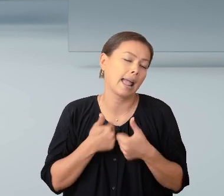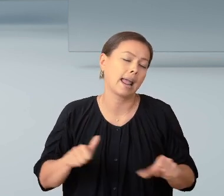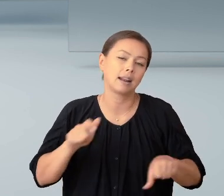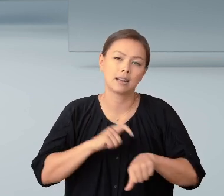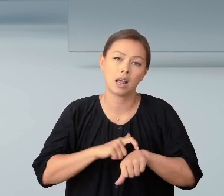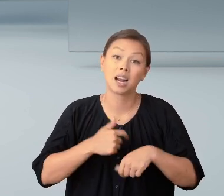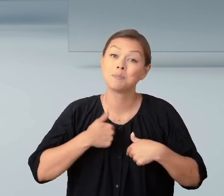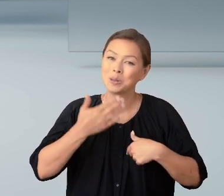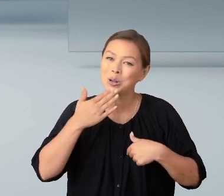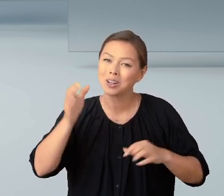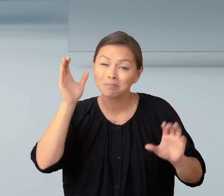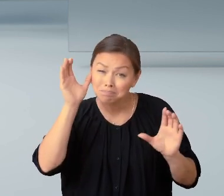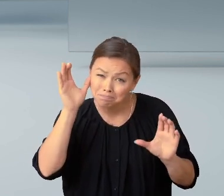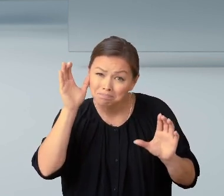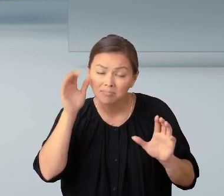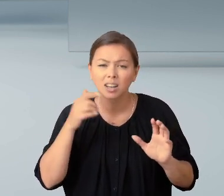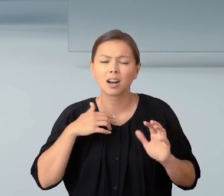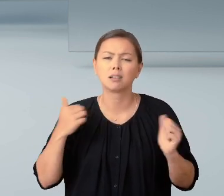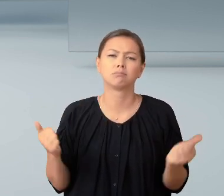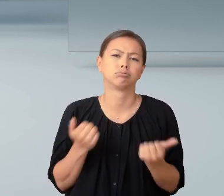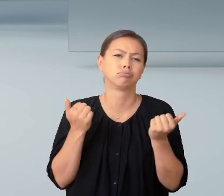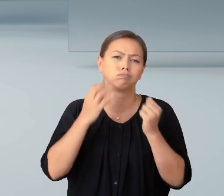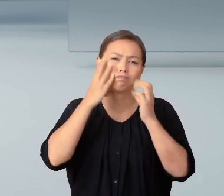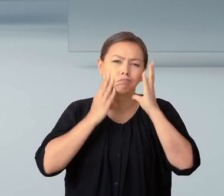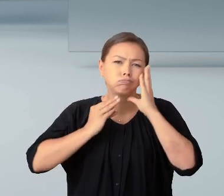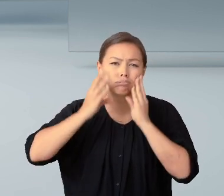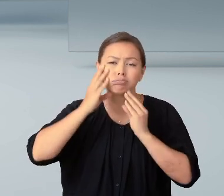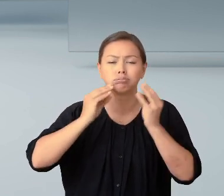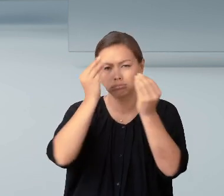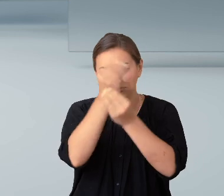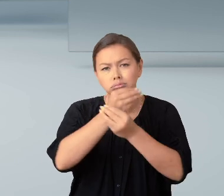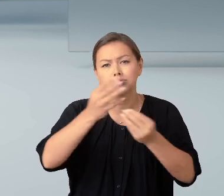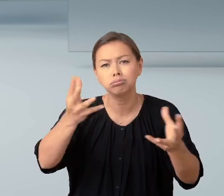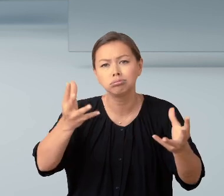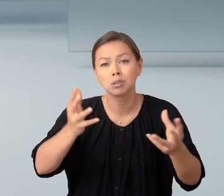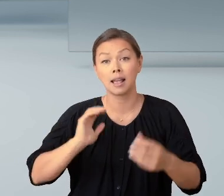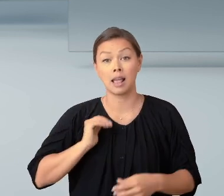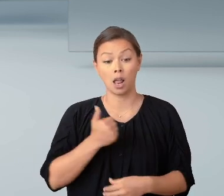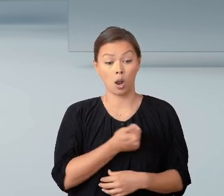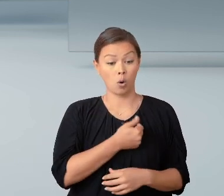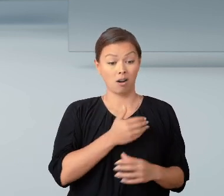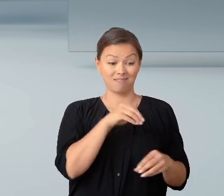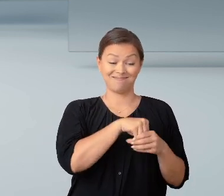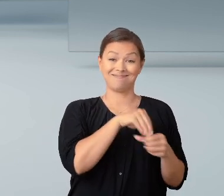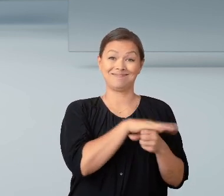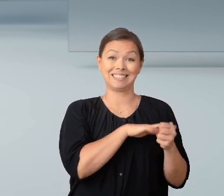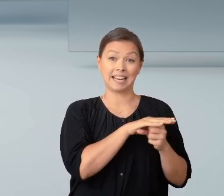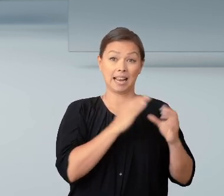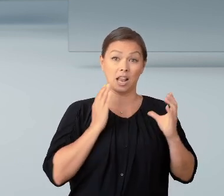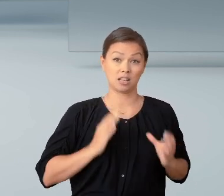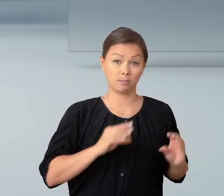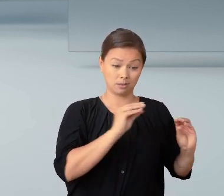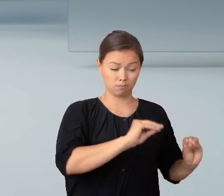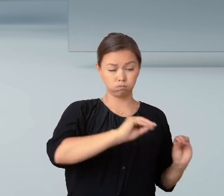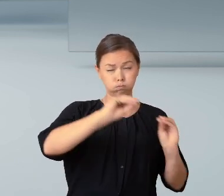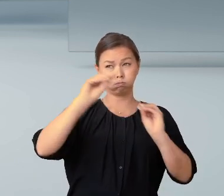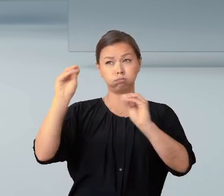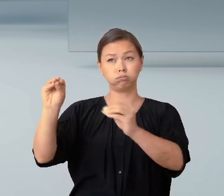listener and have lots of experiences to share. We have been migrating our on-prem customer base over to Dynamics 365 Business Central